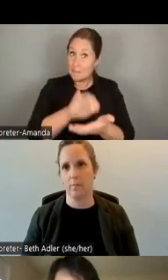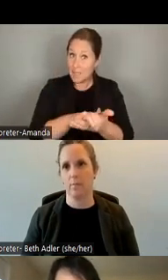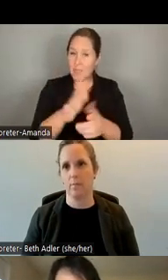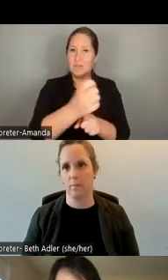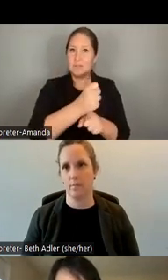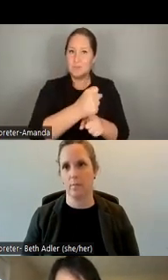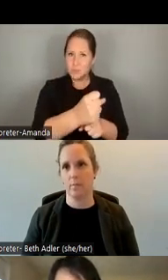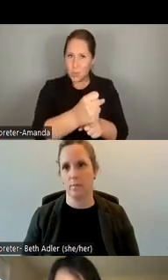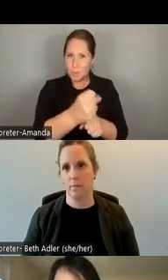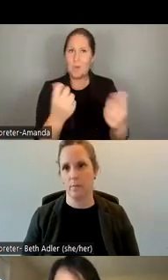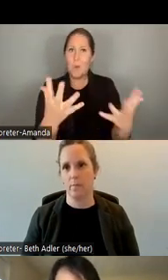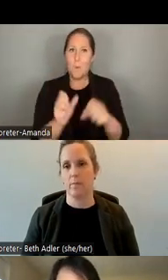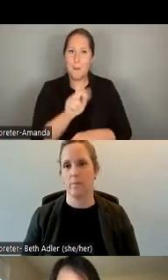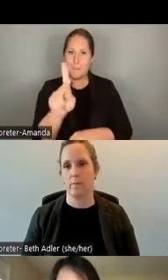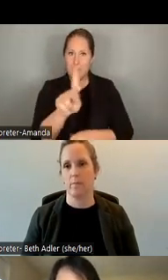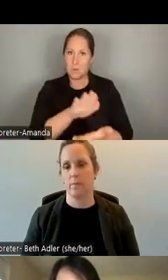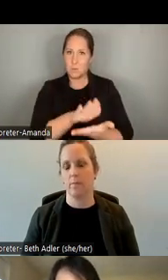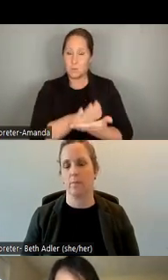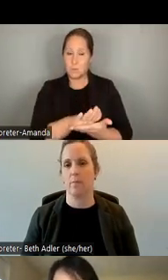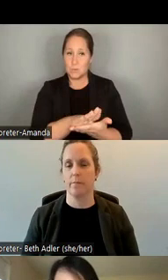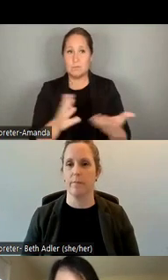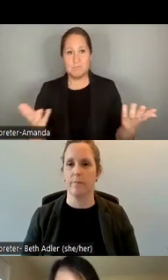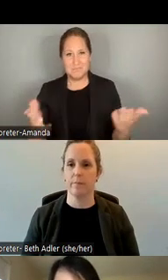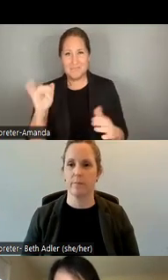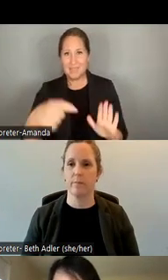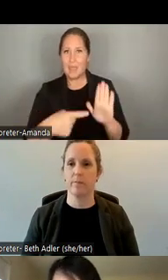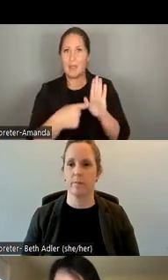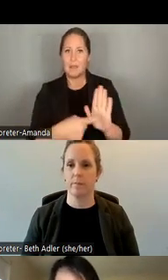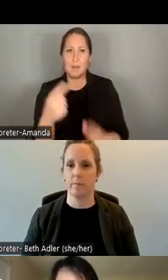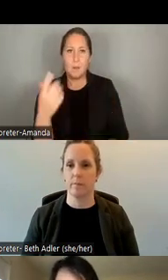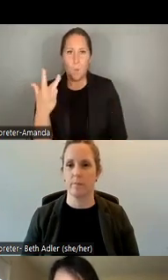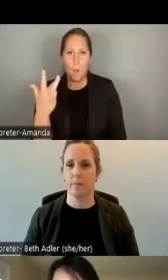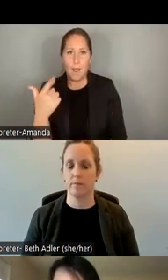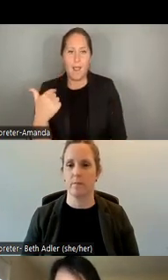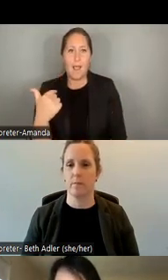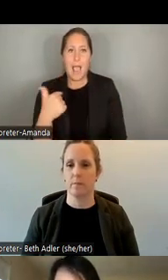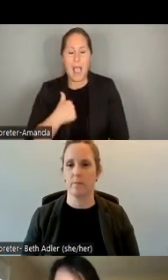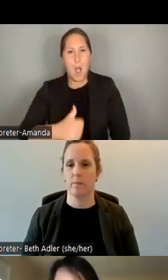to go back to school and so that is an example of why I will never give up hope on anyone why